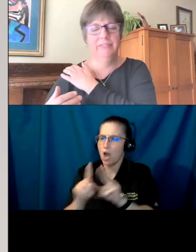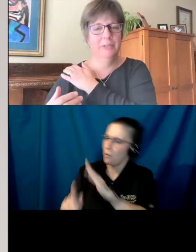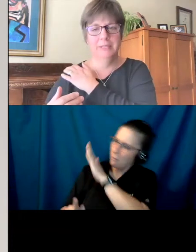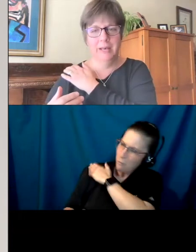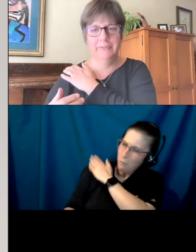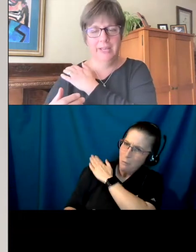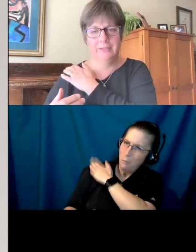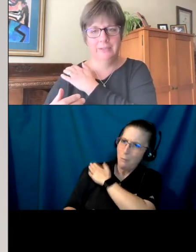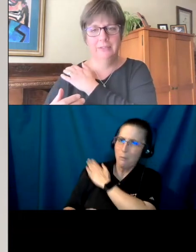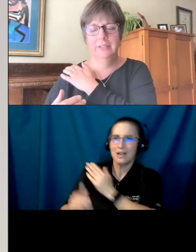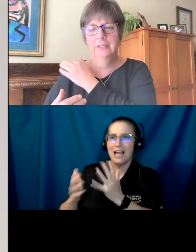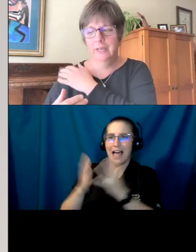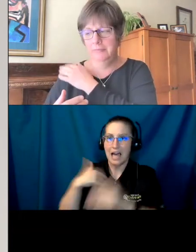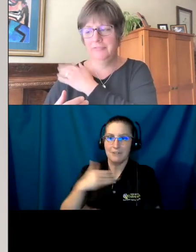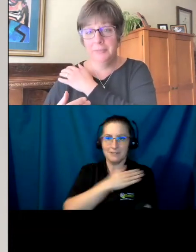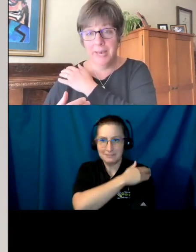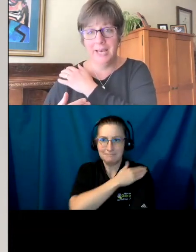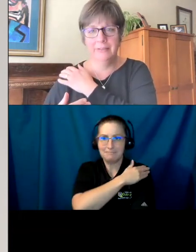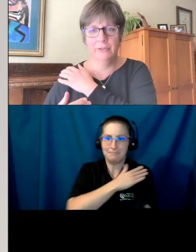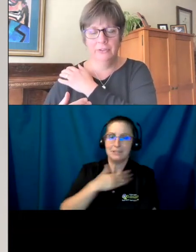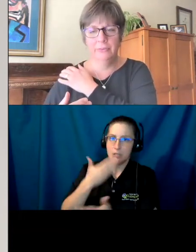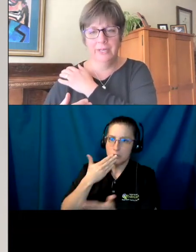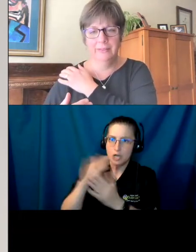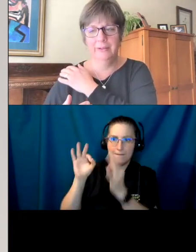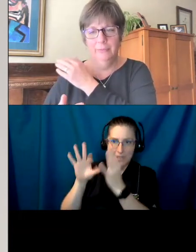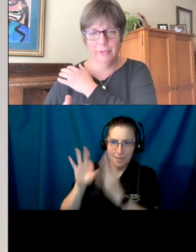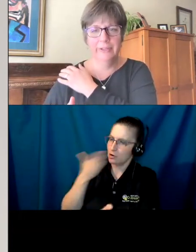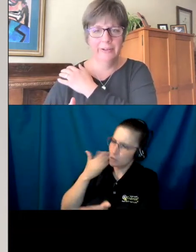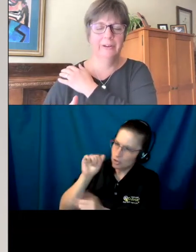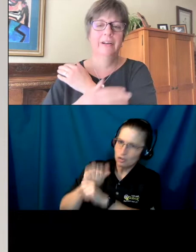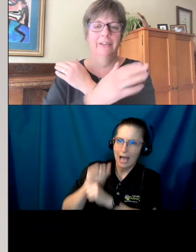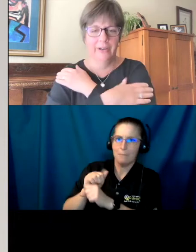him a lot of tactile feedback that you did the right you know, we're here, you got the